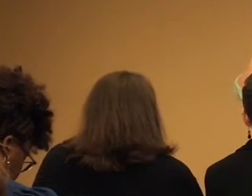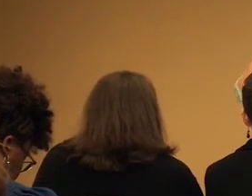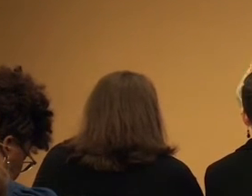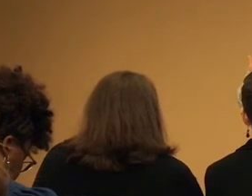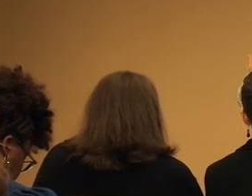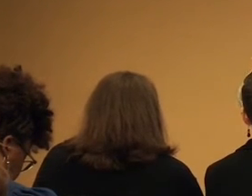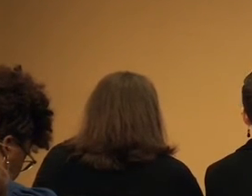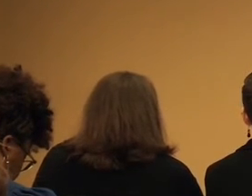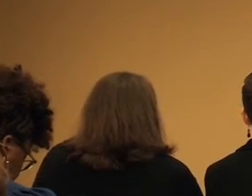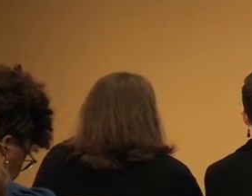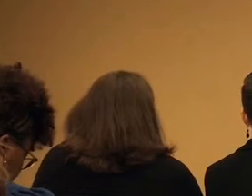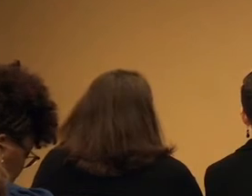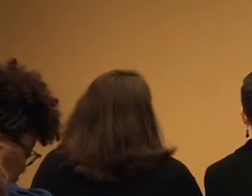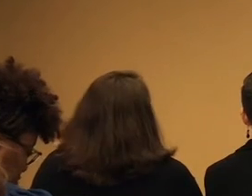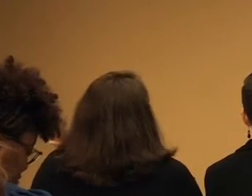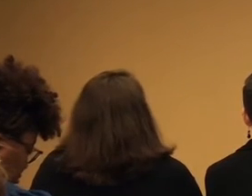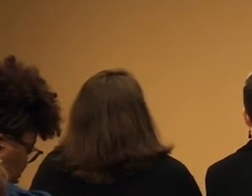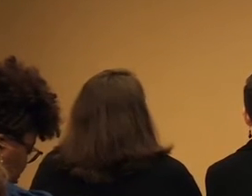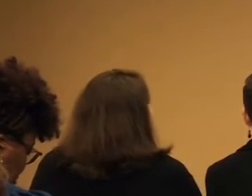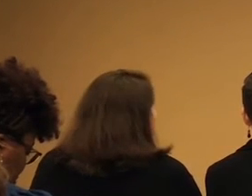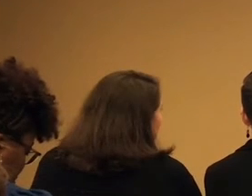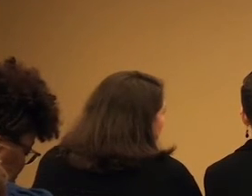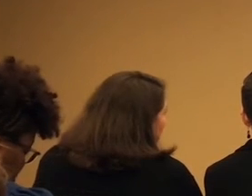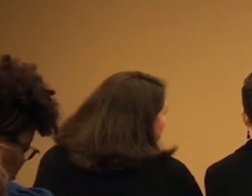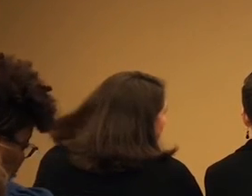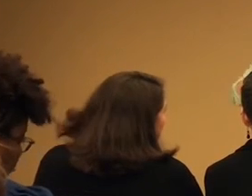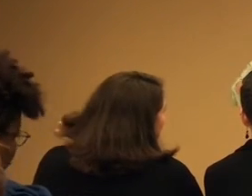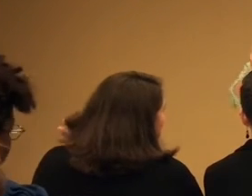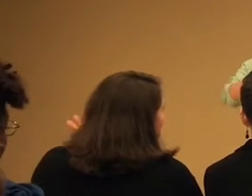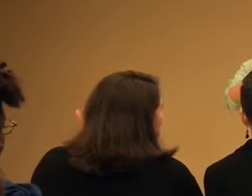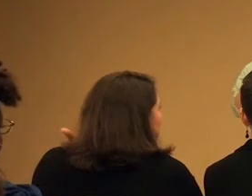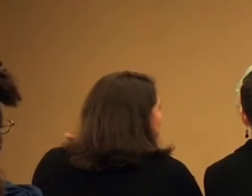You know because they had a delayed flight So they have a layover and they want to